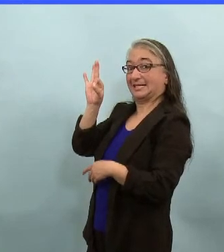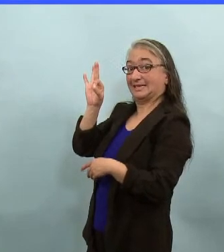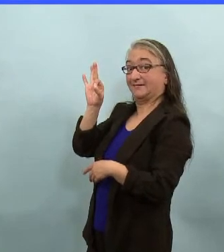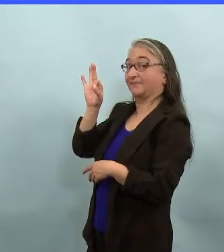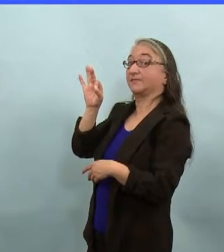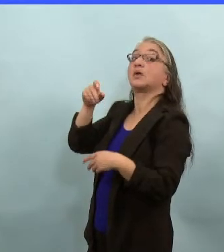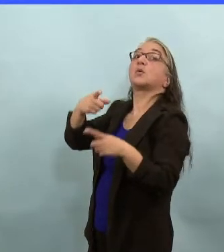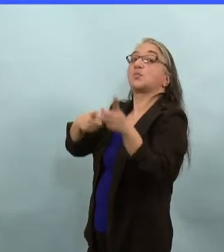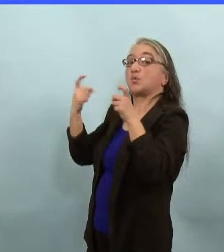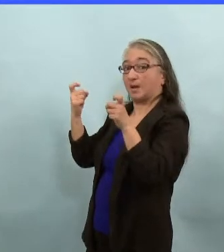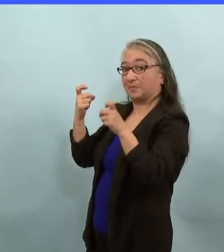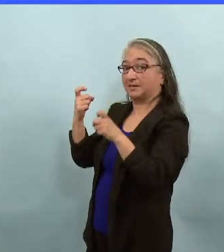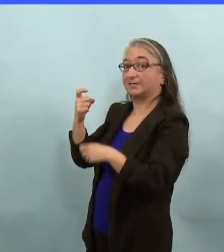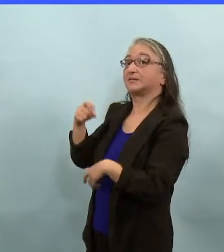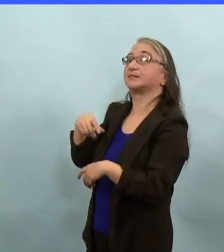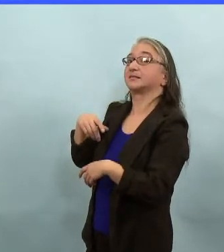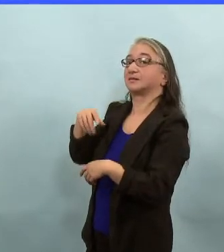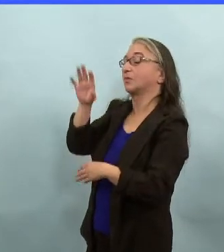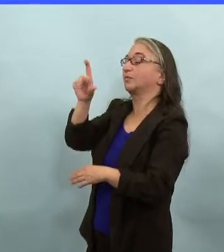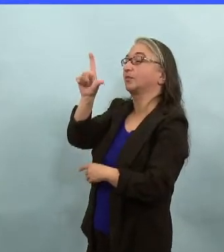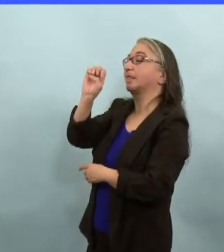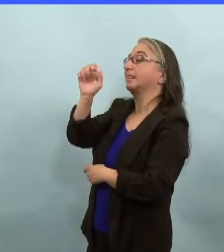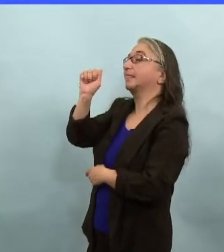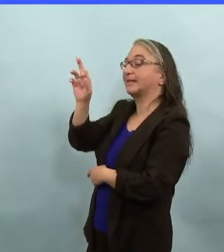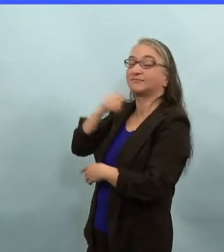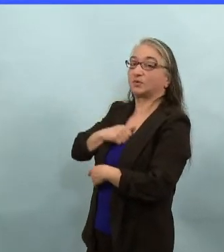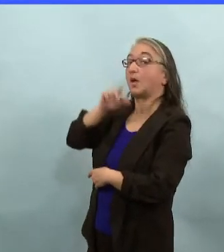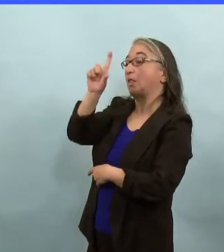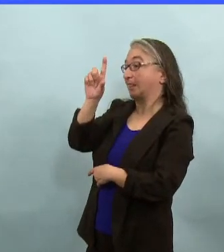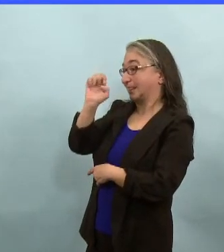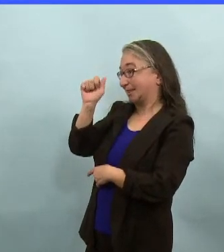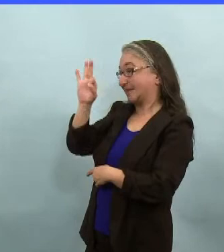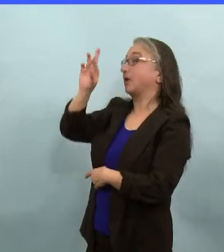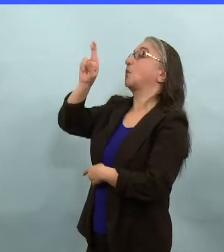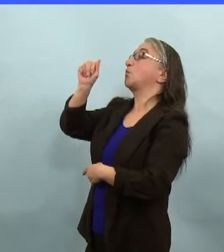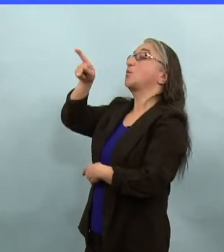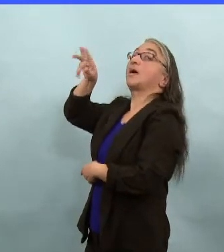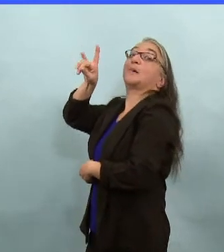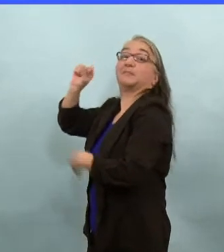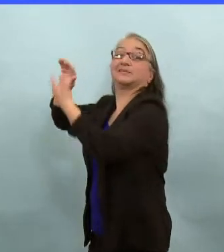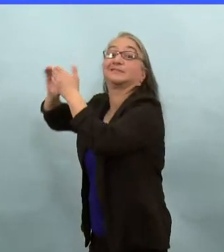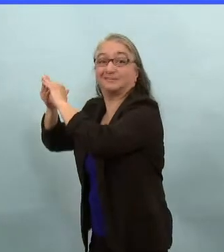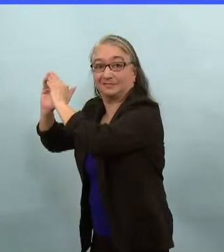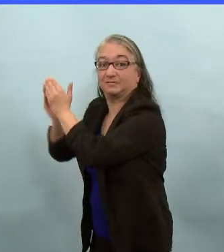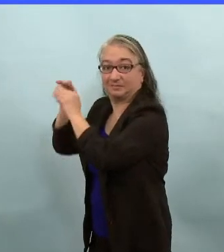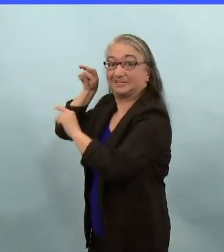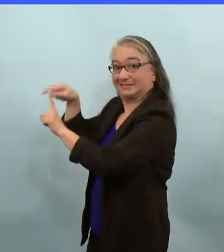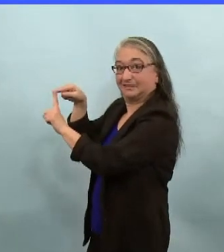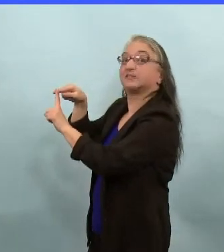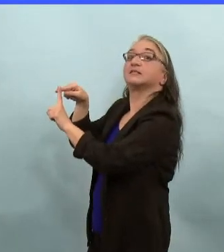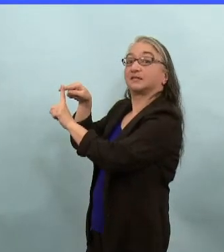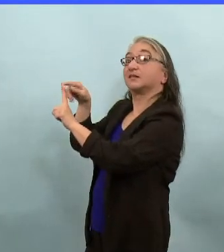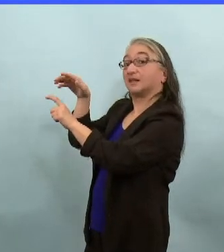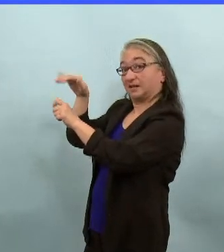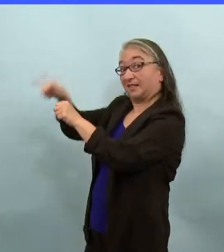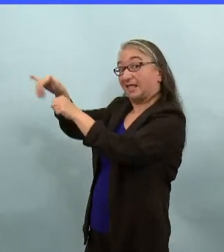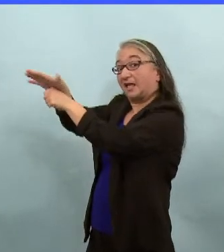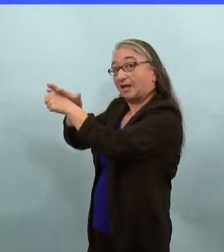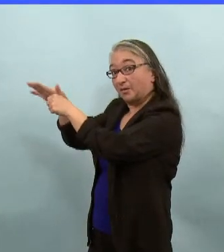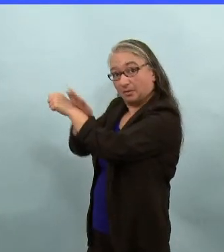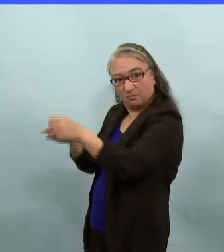center to reopen and at what capacity considering the surge in copper19 cases so the the northern